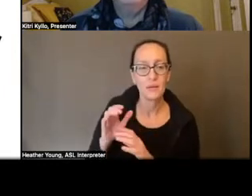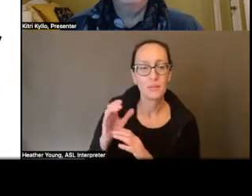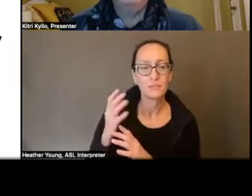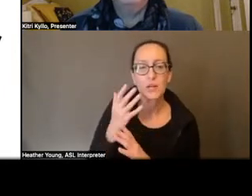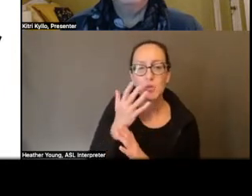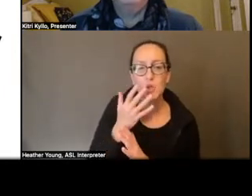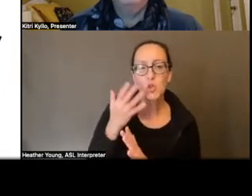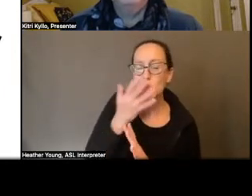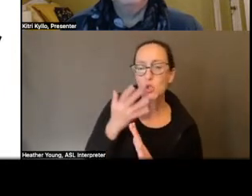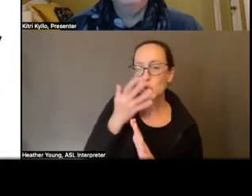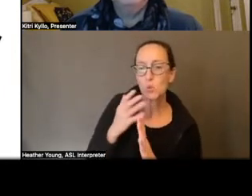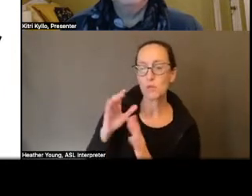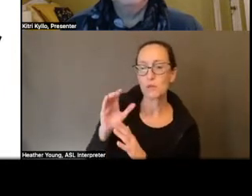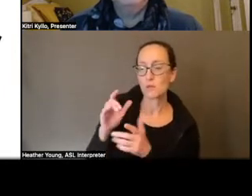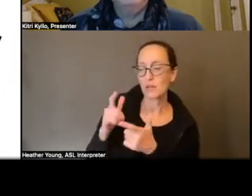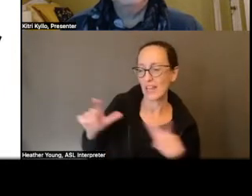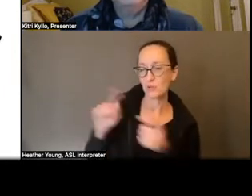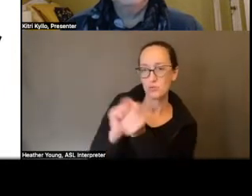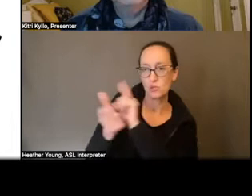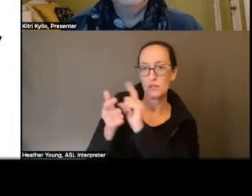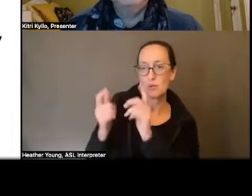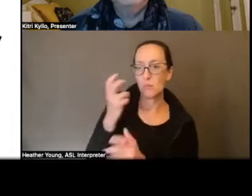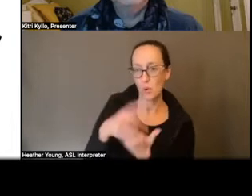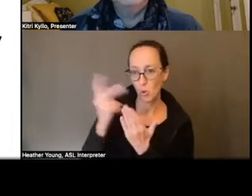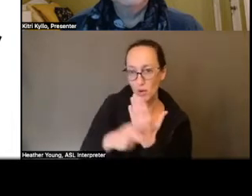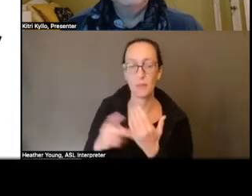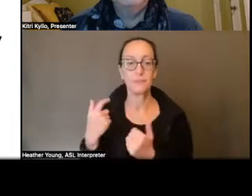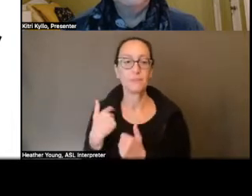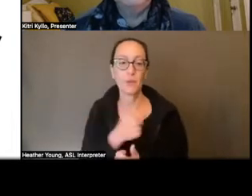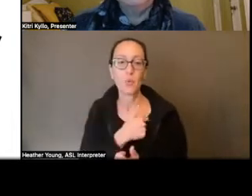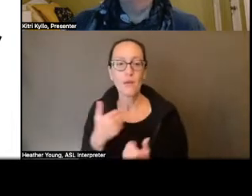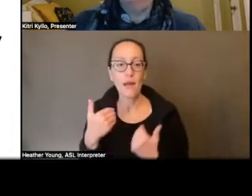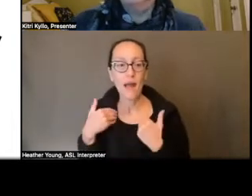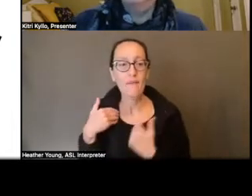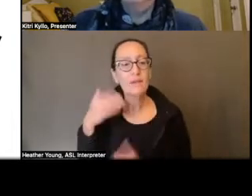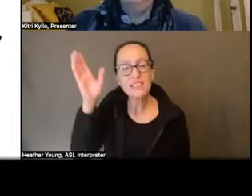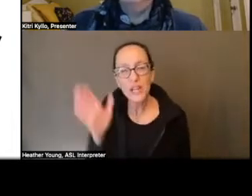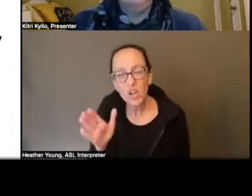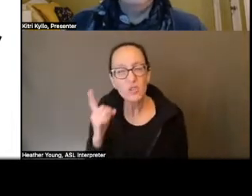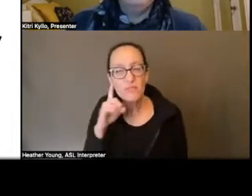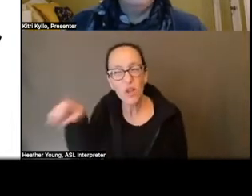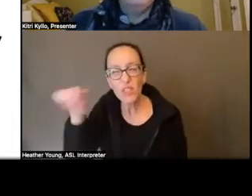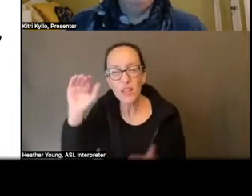and we also have speakers and adult sessions, but we also can have fun as well.